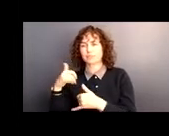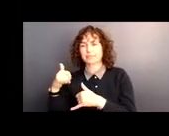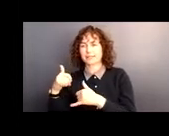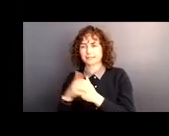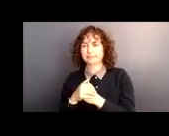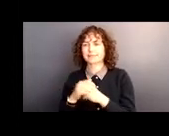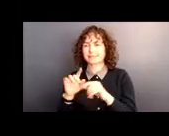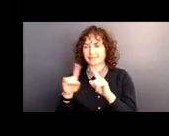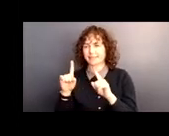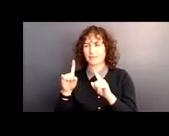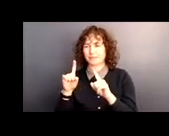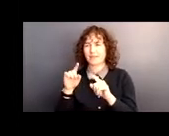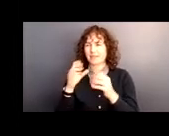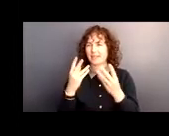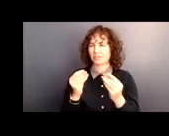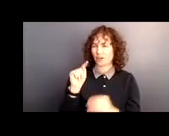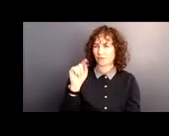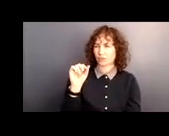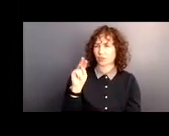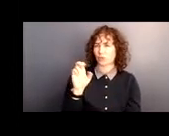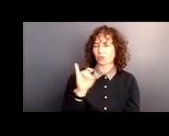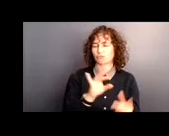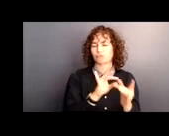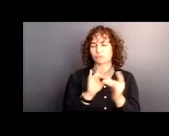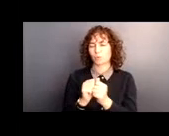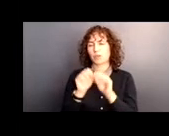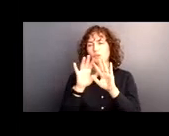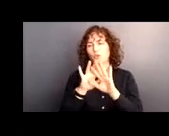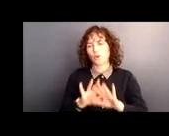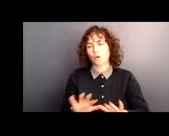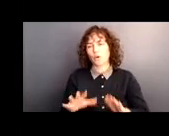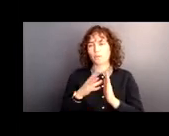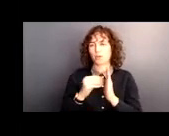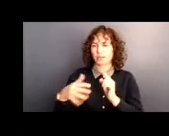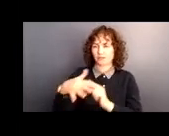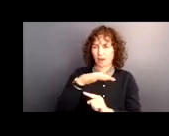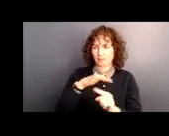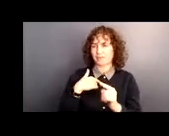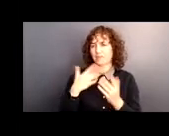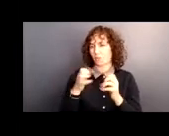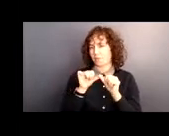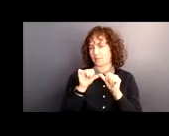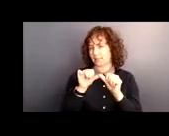And the soft tone is also consistent with the calm learning environment that I want to maintain.